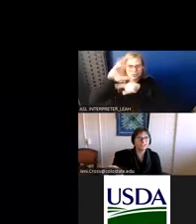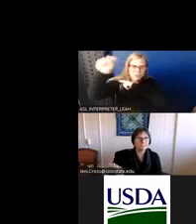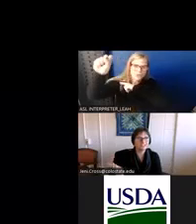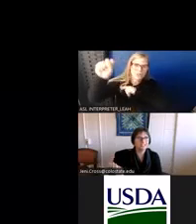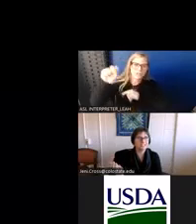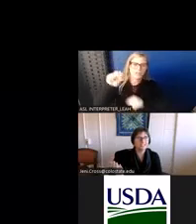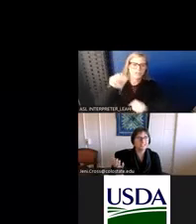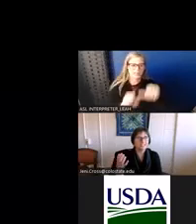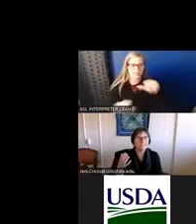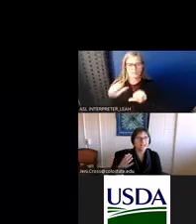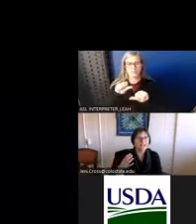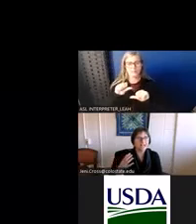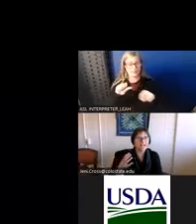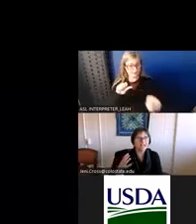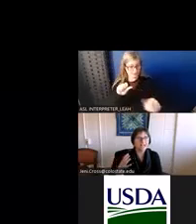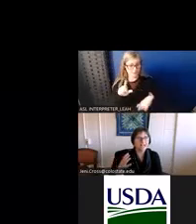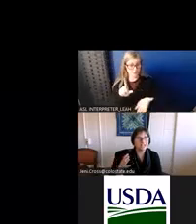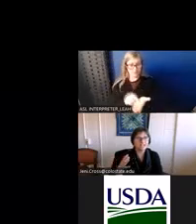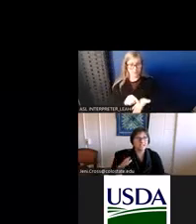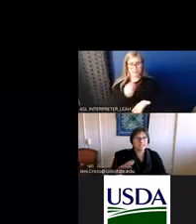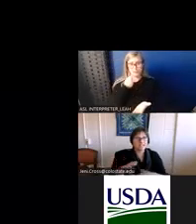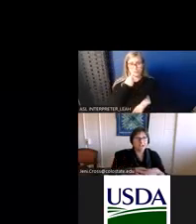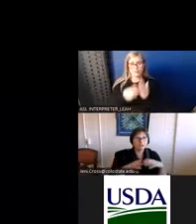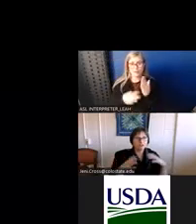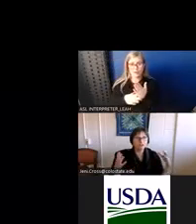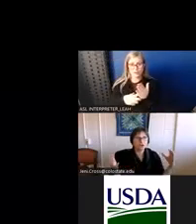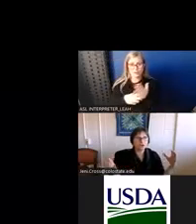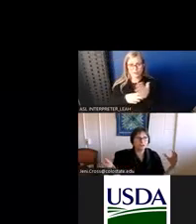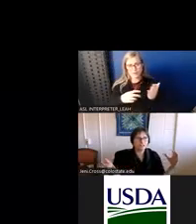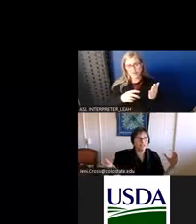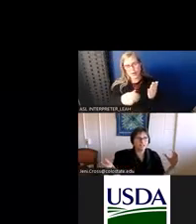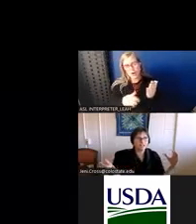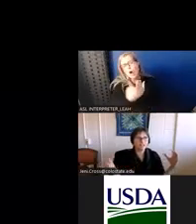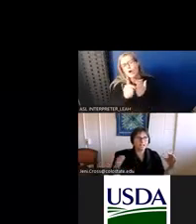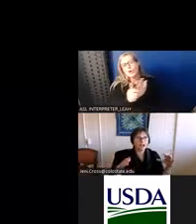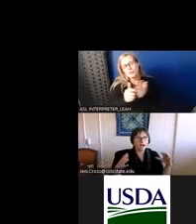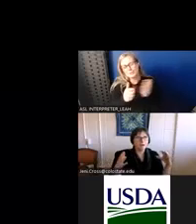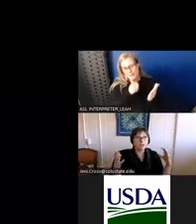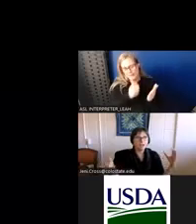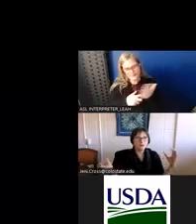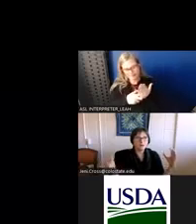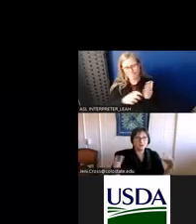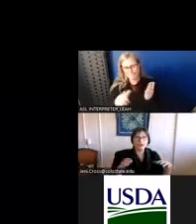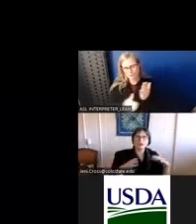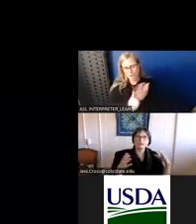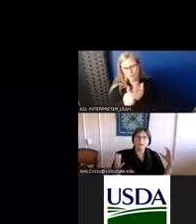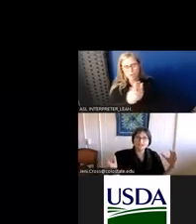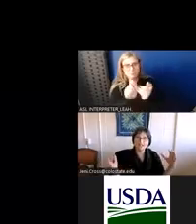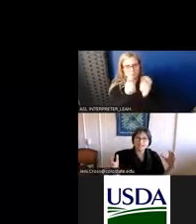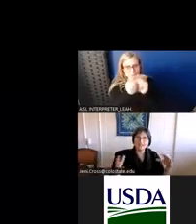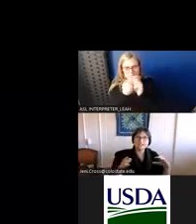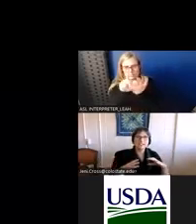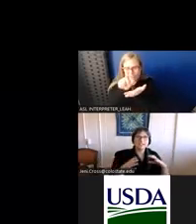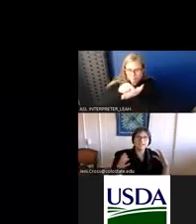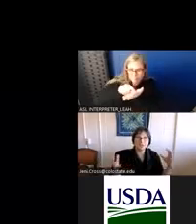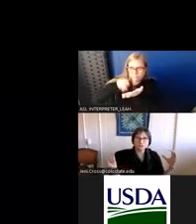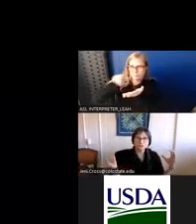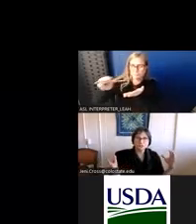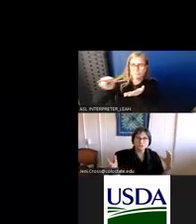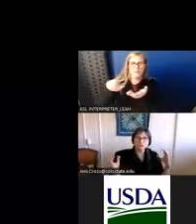in science, that it is an ever evolving network of ideas and researchers.